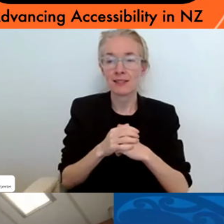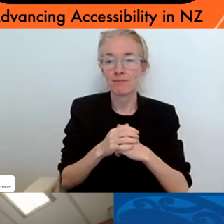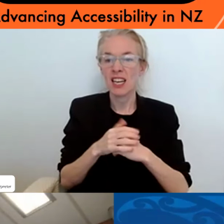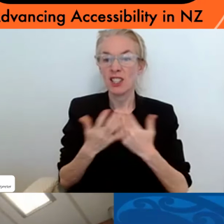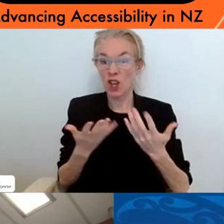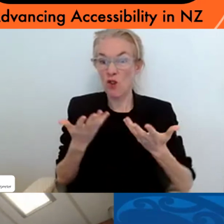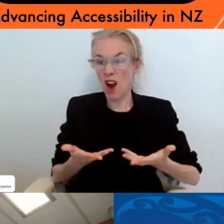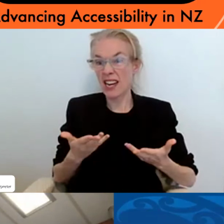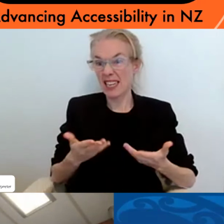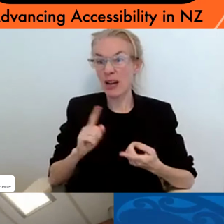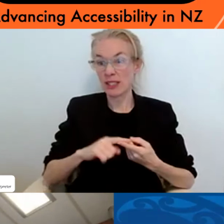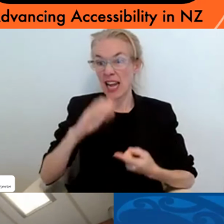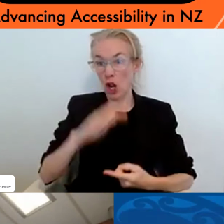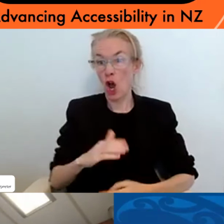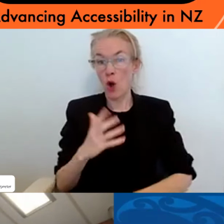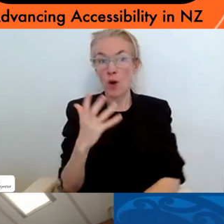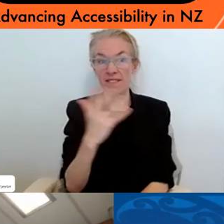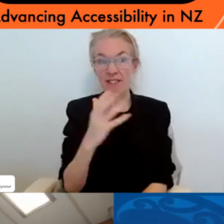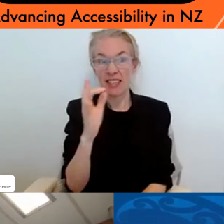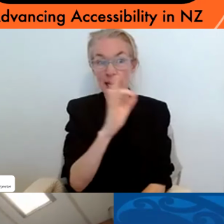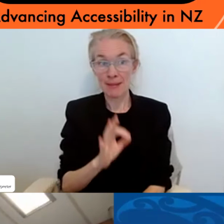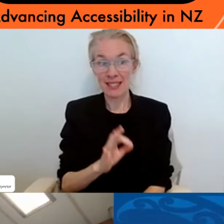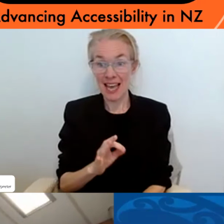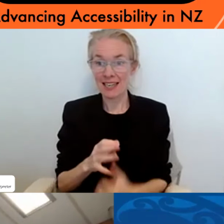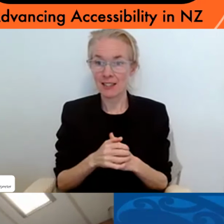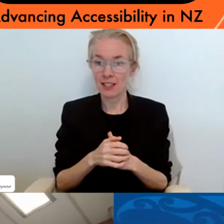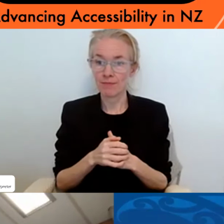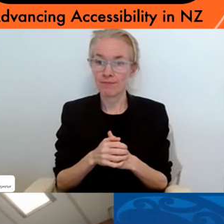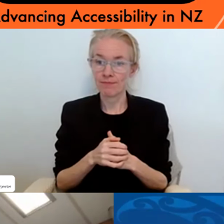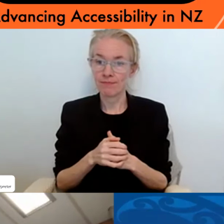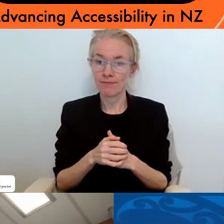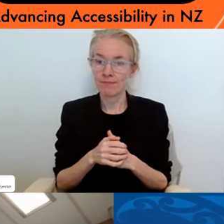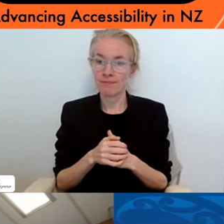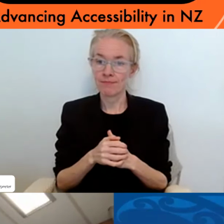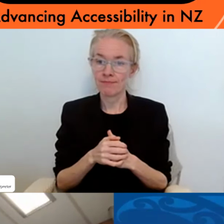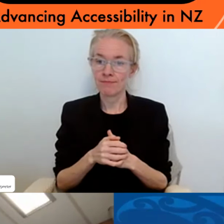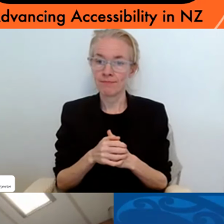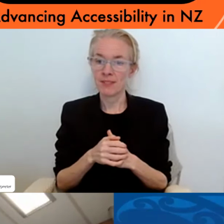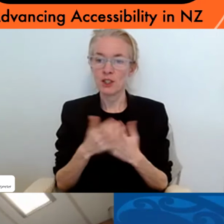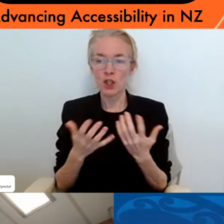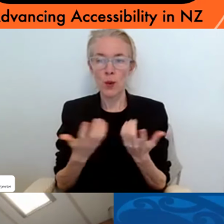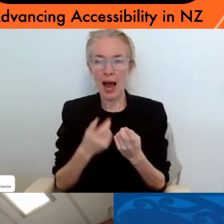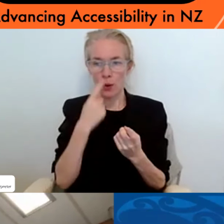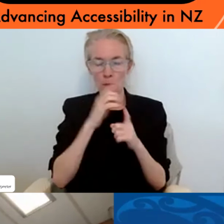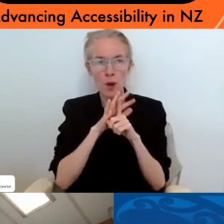that will arise under the current government to get more accessible social housing. We really need to keep lobbying because you won't